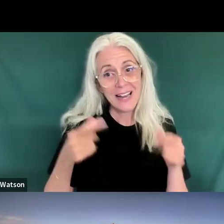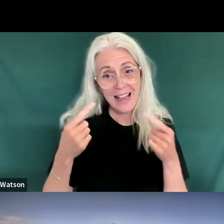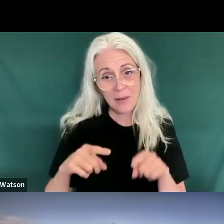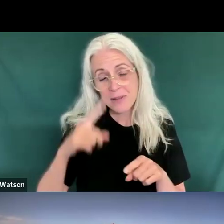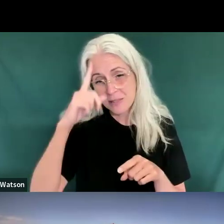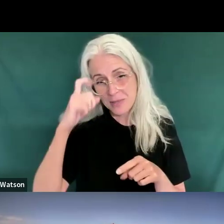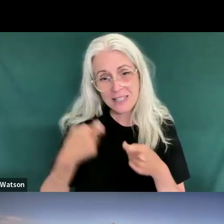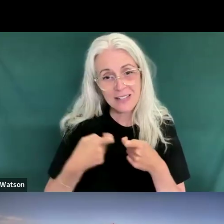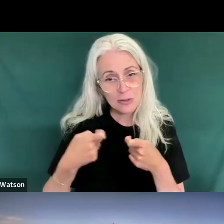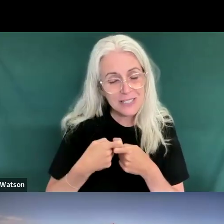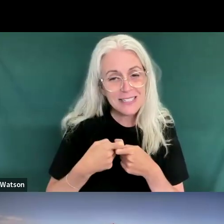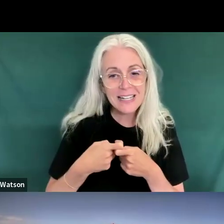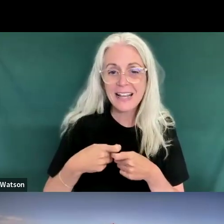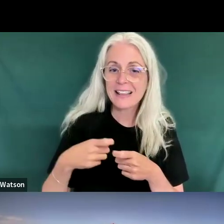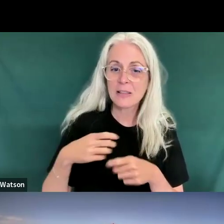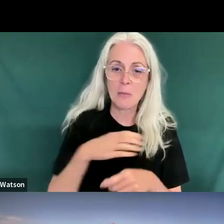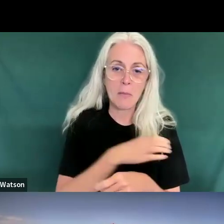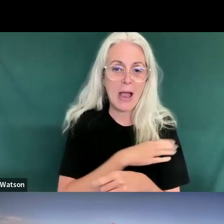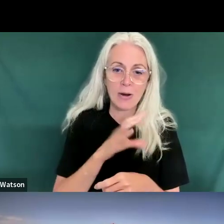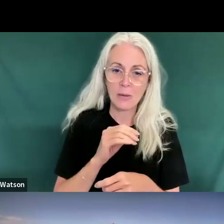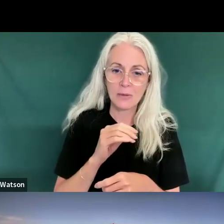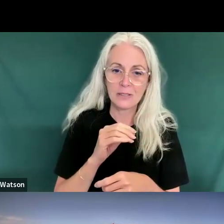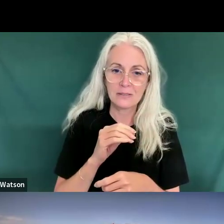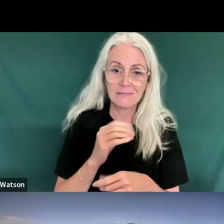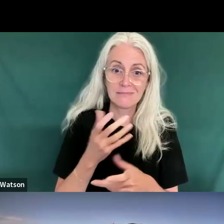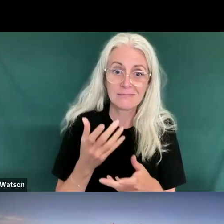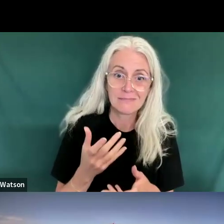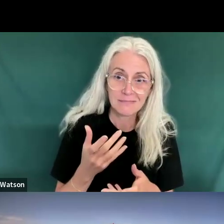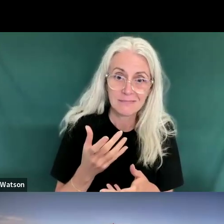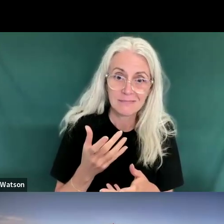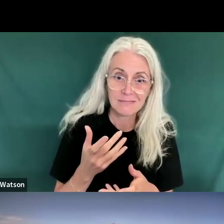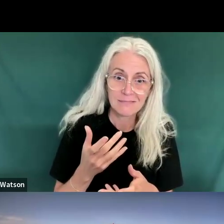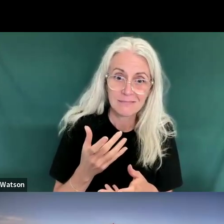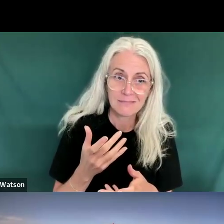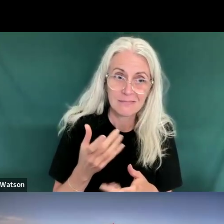Hmm. Any thoughts on